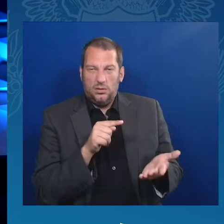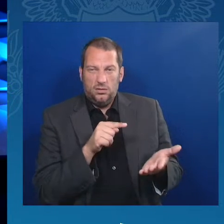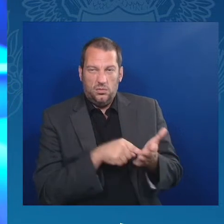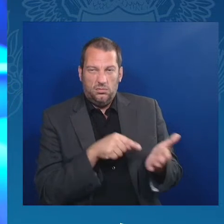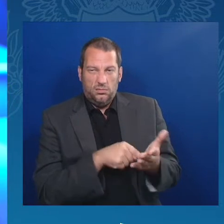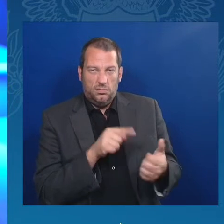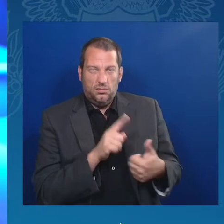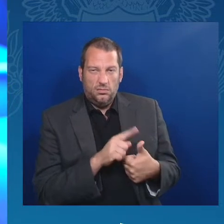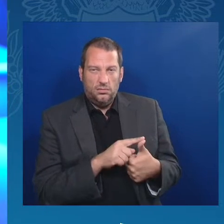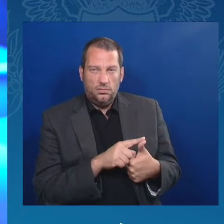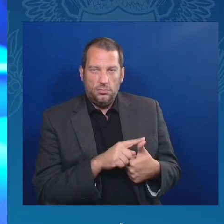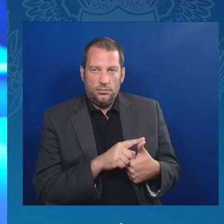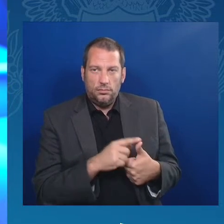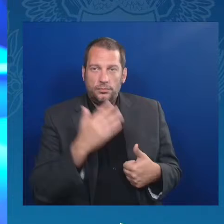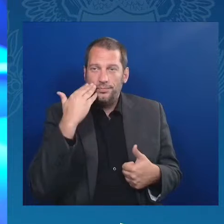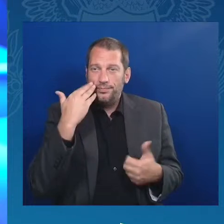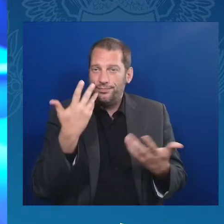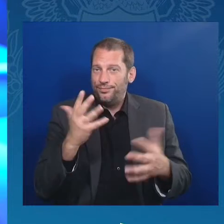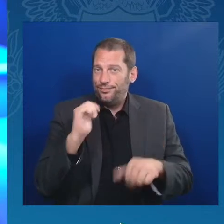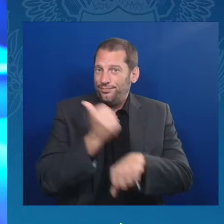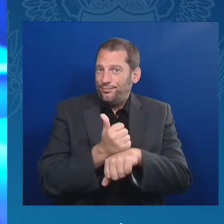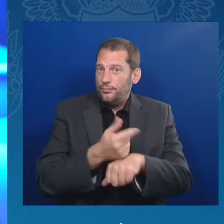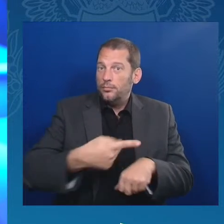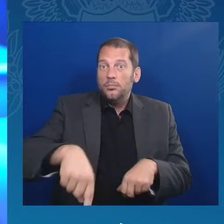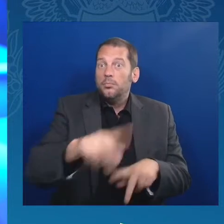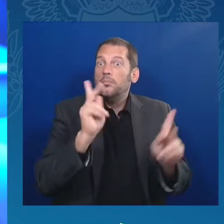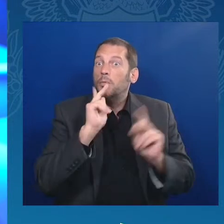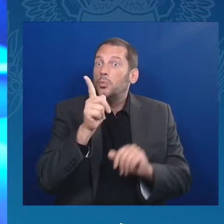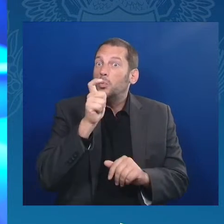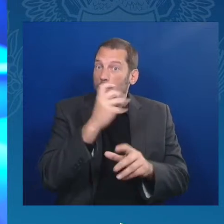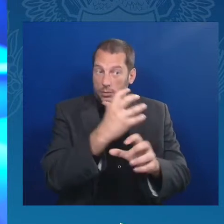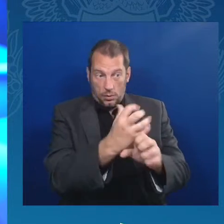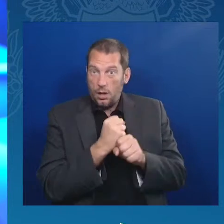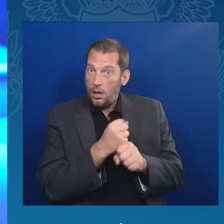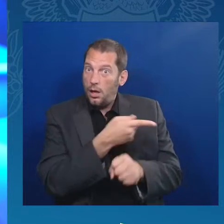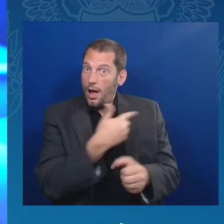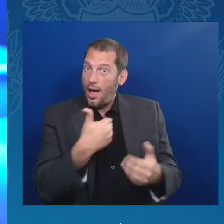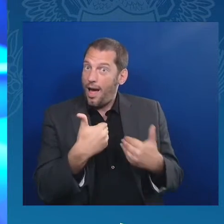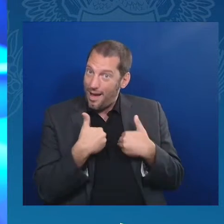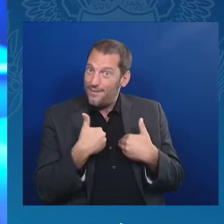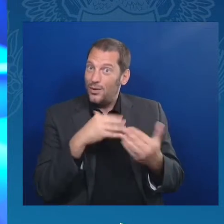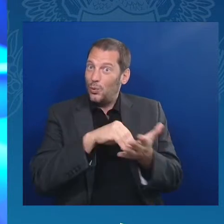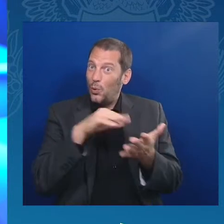please testify. It's everywhere, everywhere.